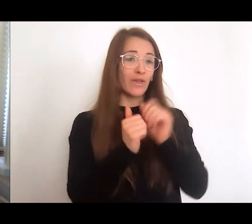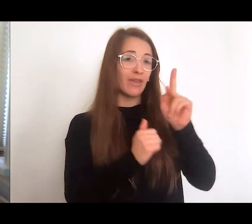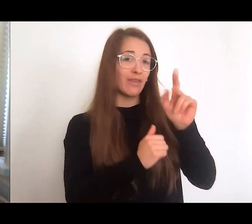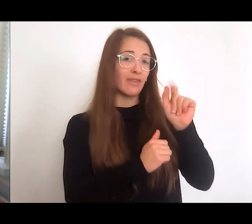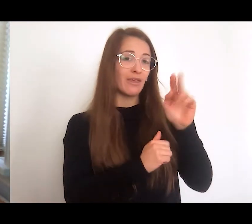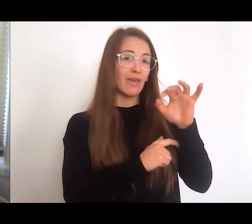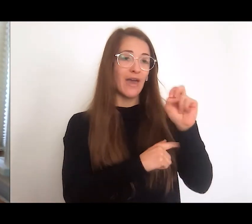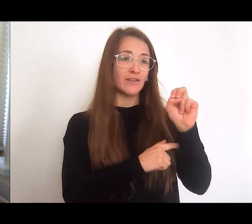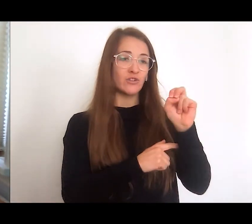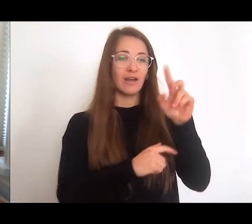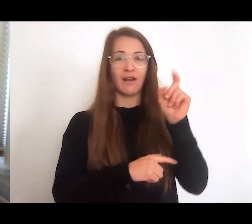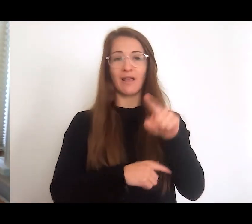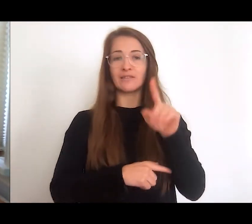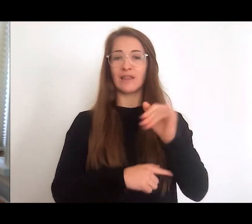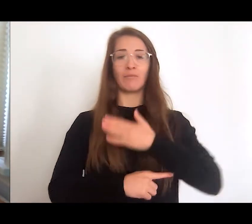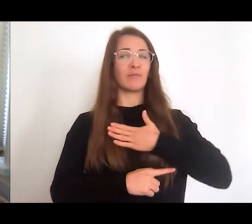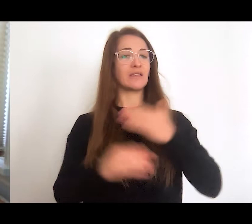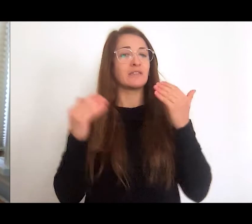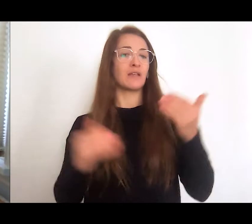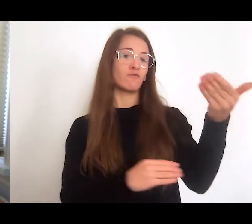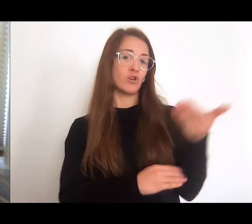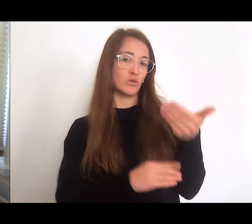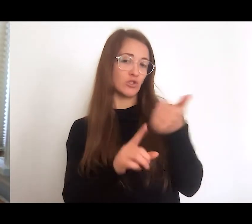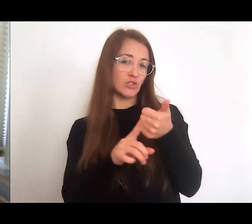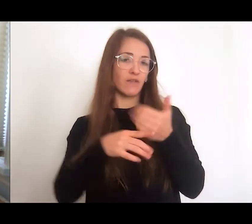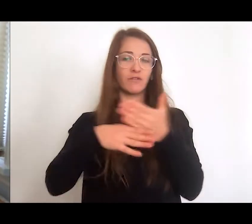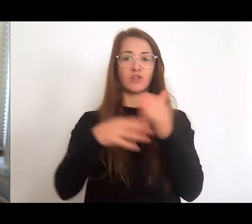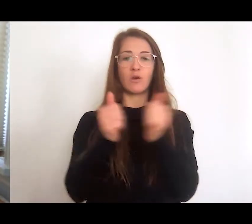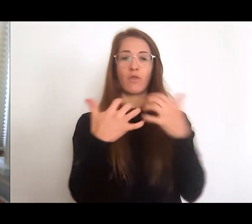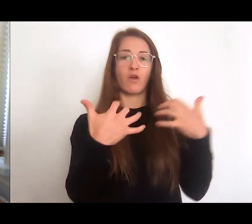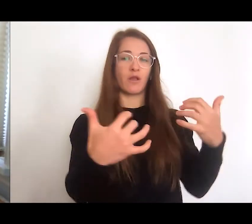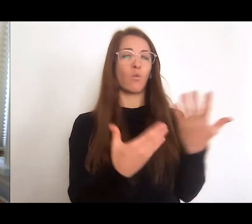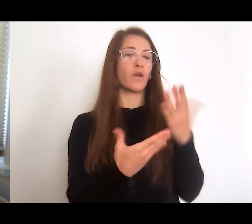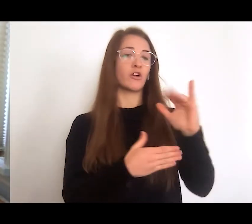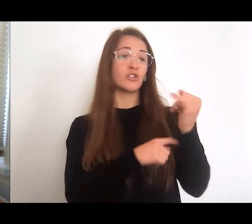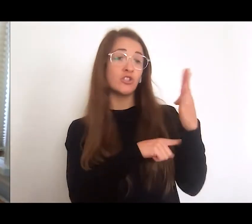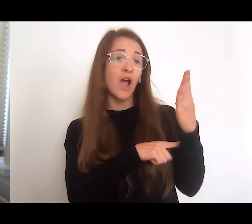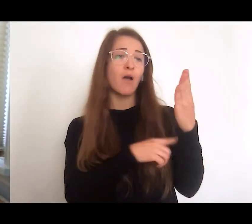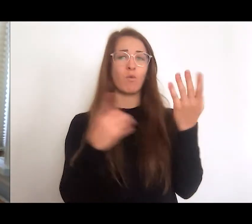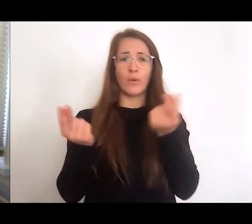TO KATRIN FIRST.